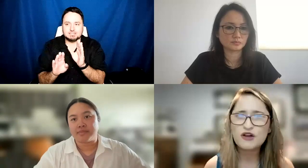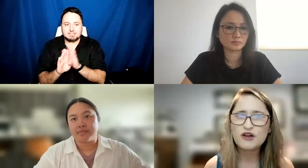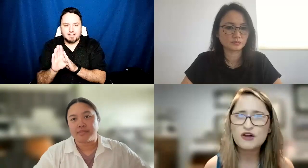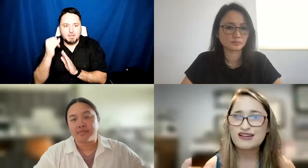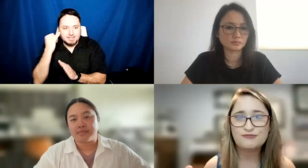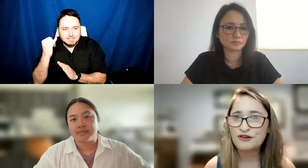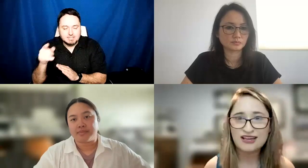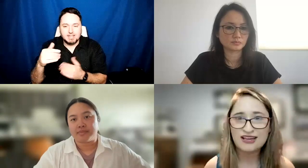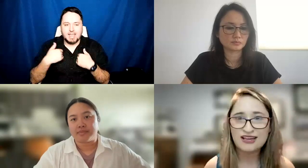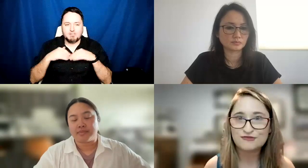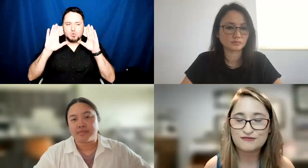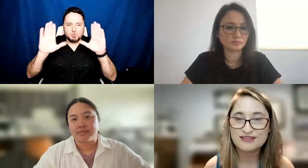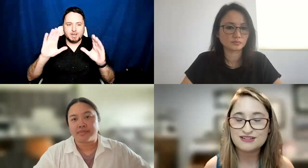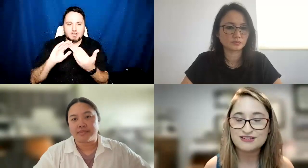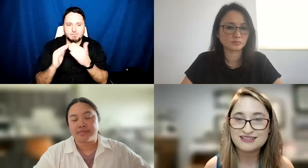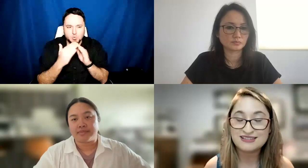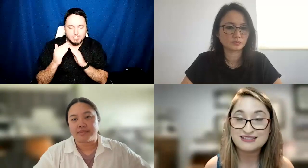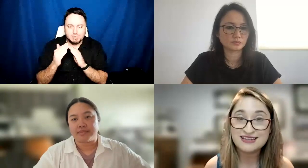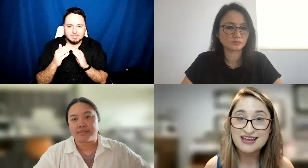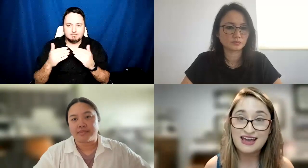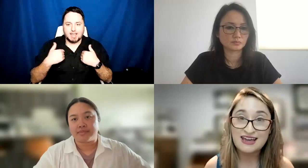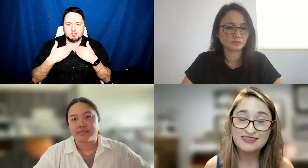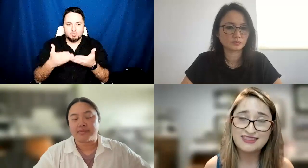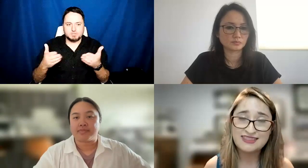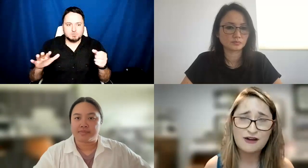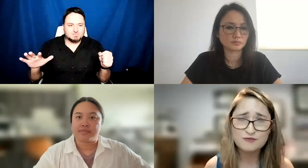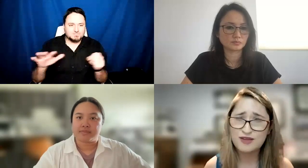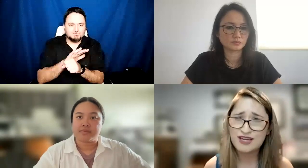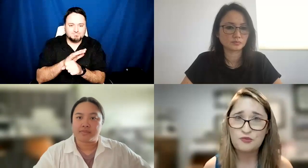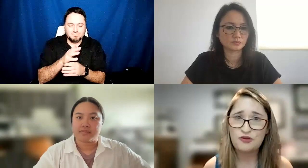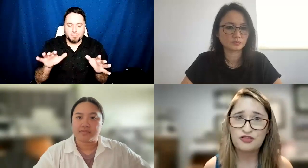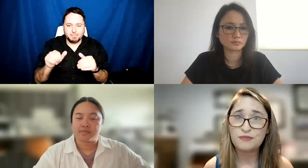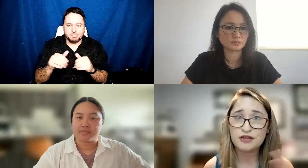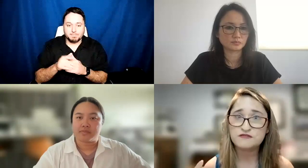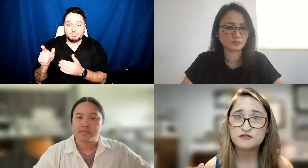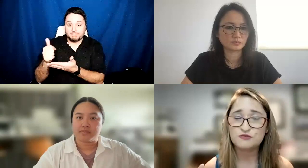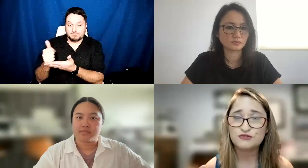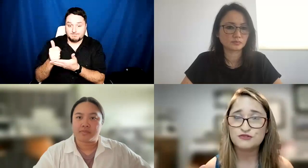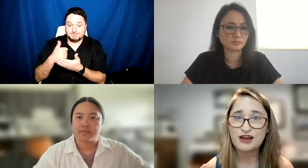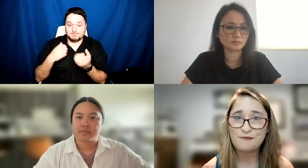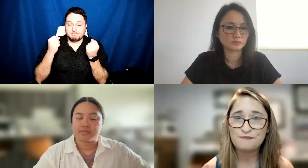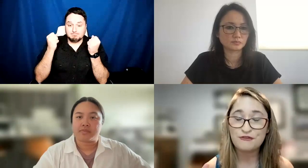So they have a great community filled with resources and they've helped me with a bunch of tools.